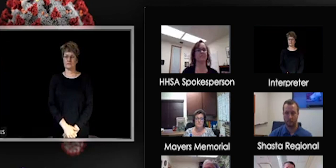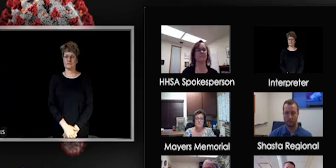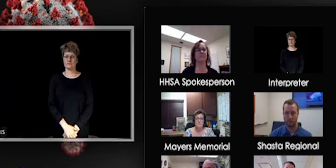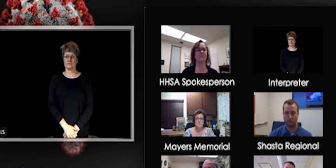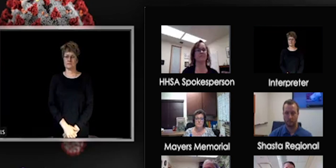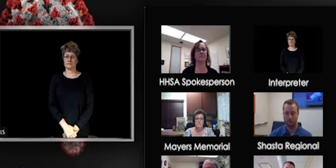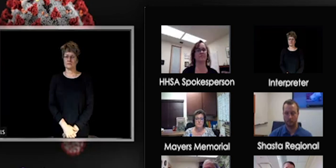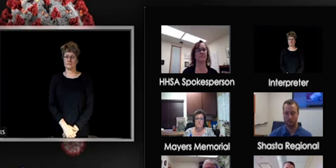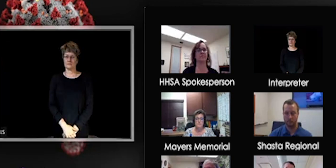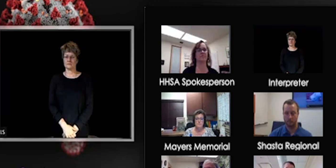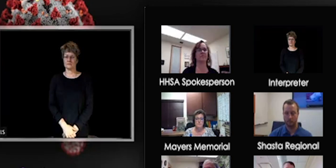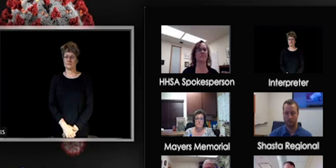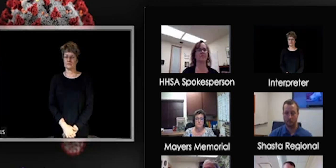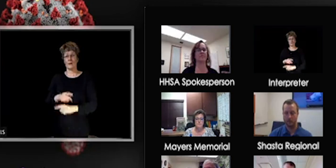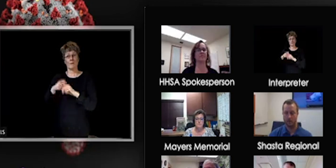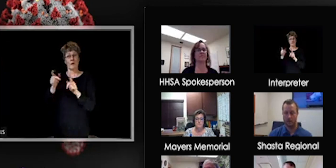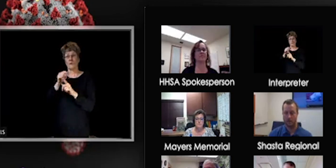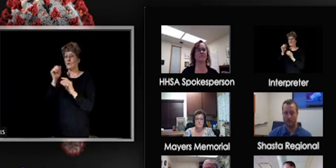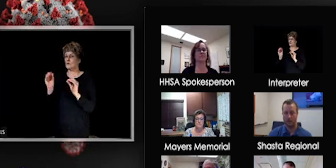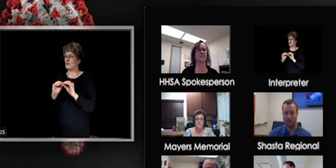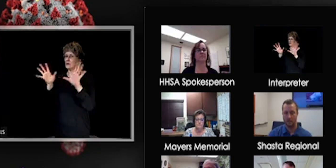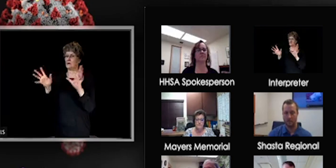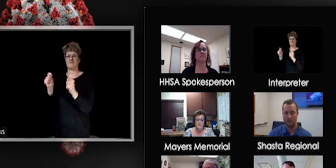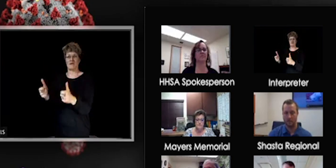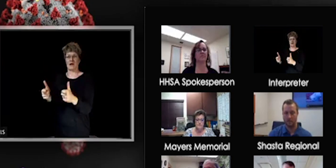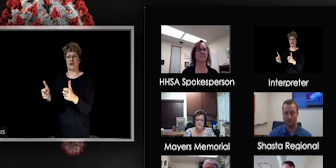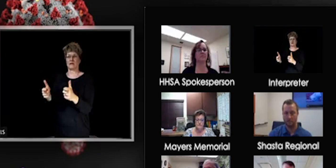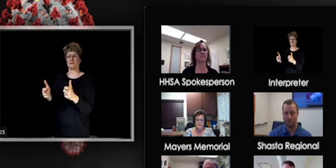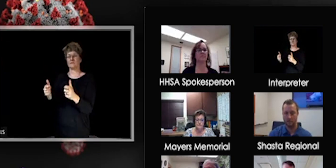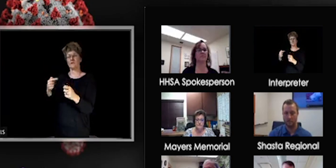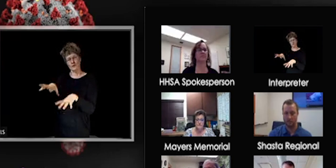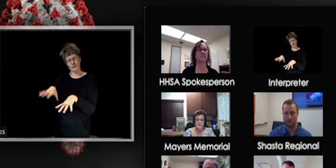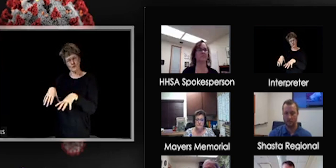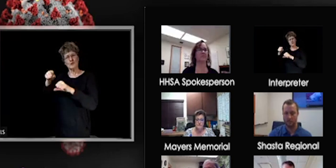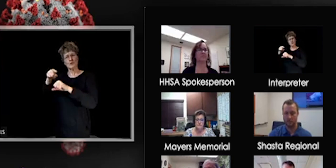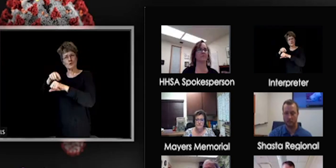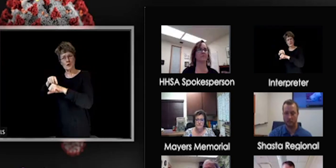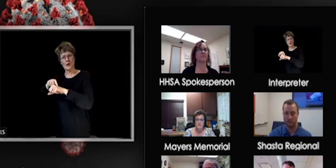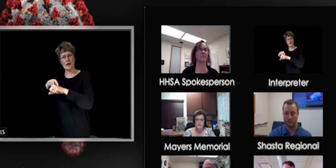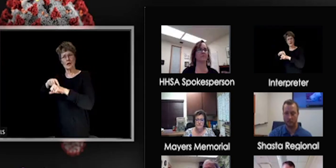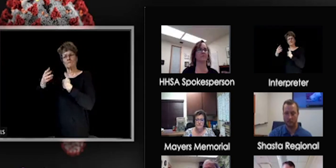away. As Donnell mentioned with the rodeo, it may be that later on we learn about some